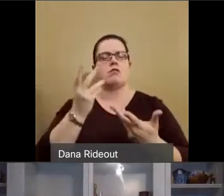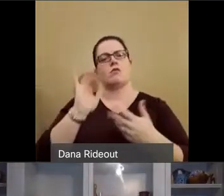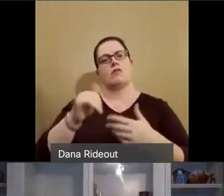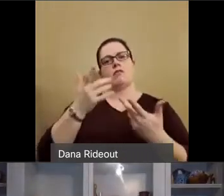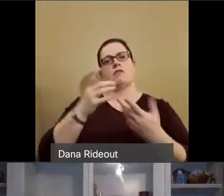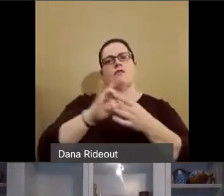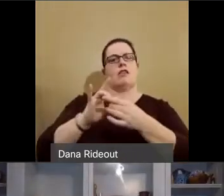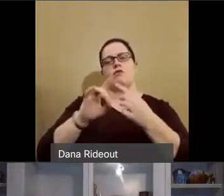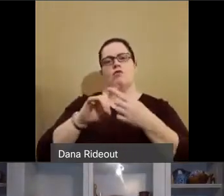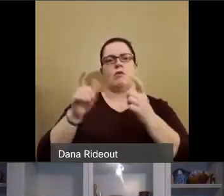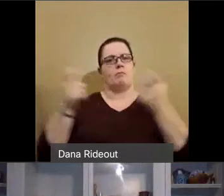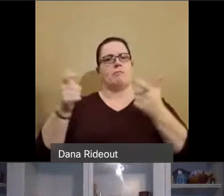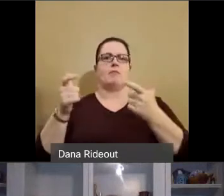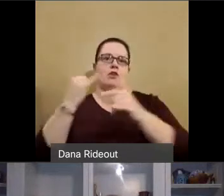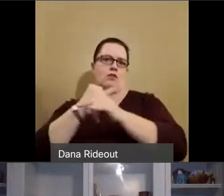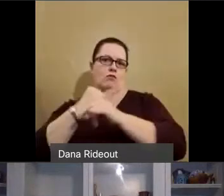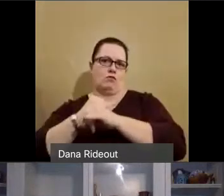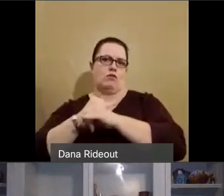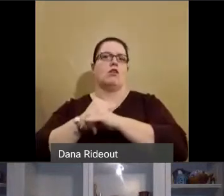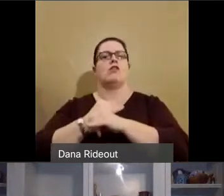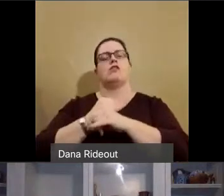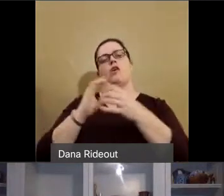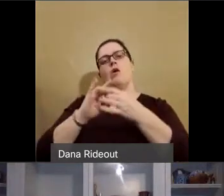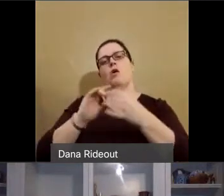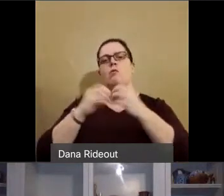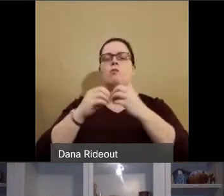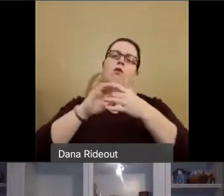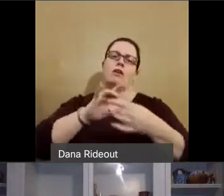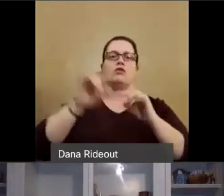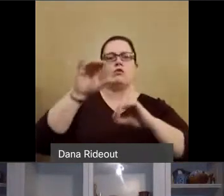I mean, from a more social science perspective, a less economic space to 1.